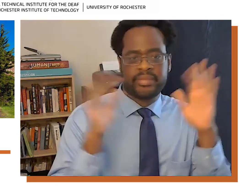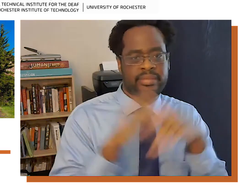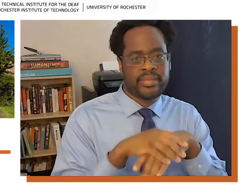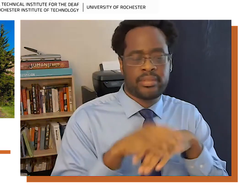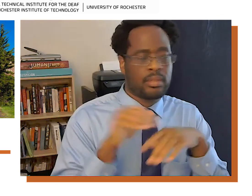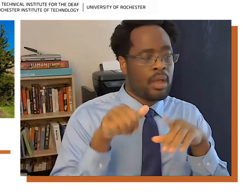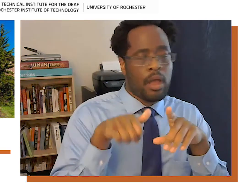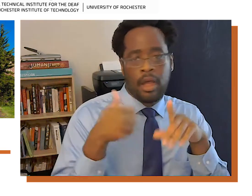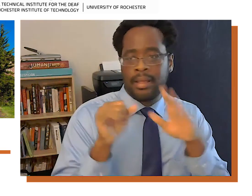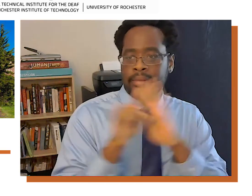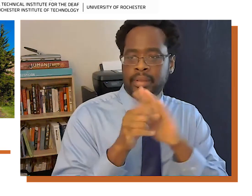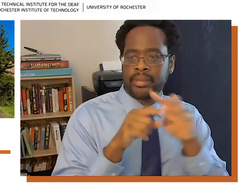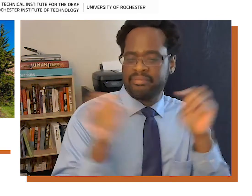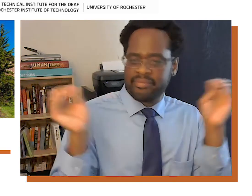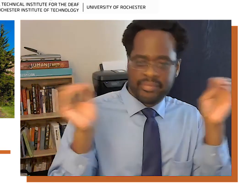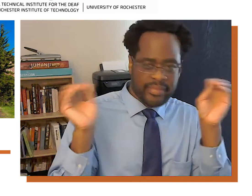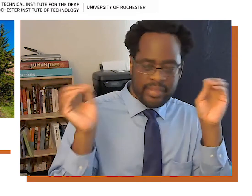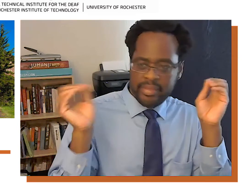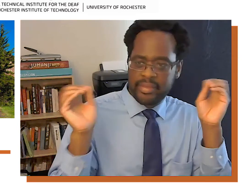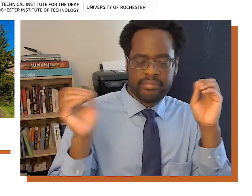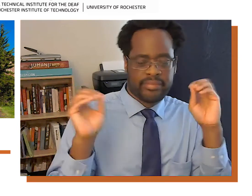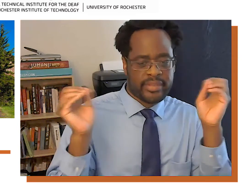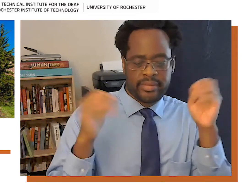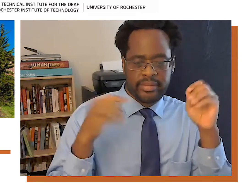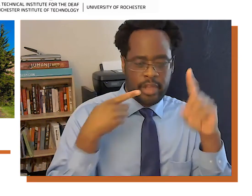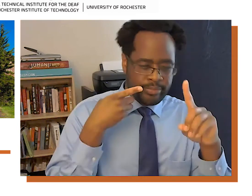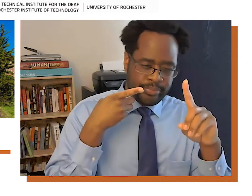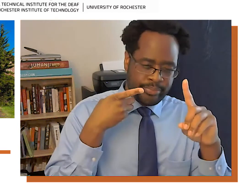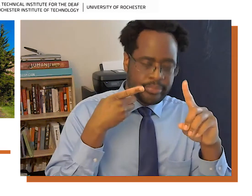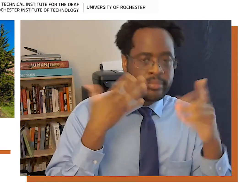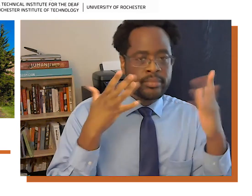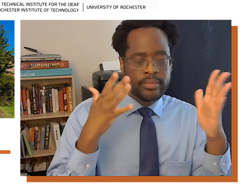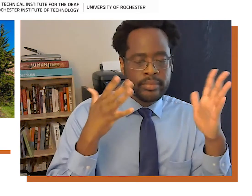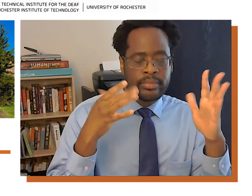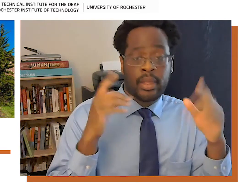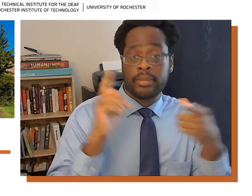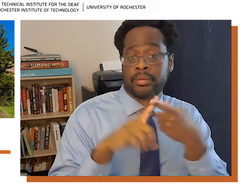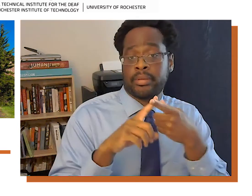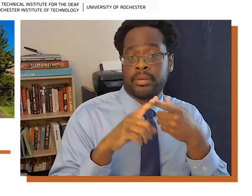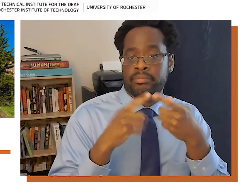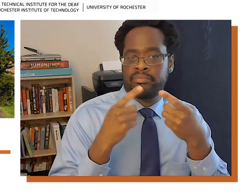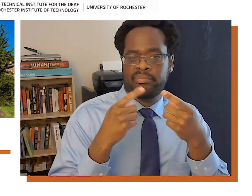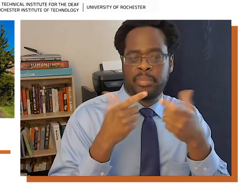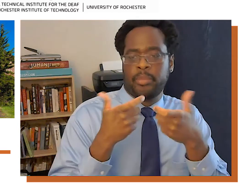on my academics and my grades. I really didn't do anything at all outside of my academics,